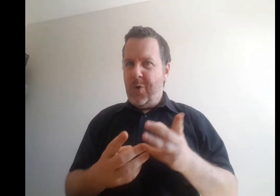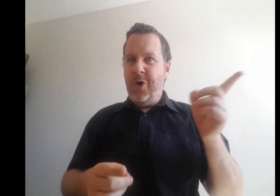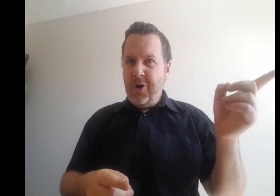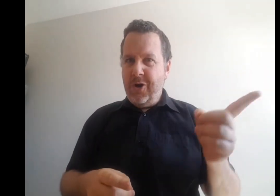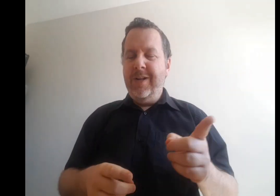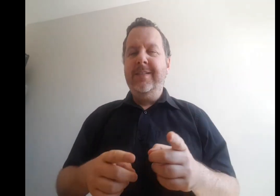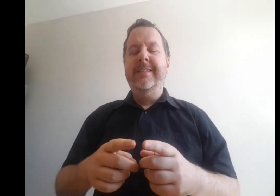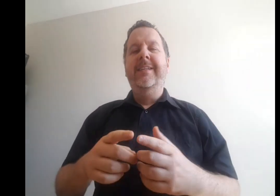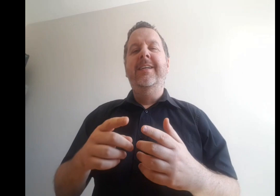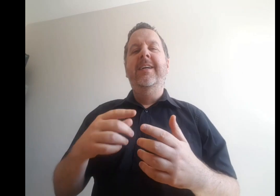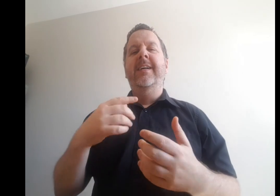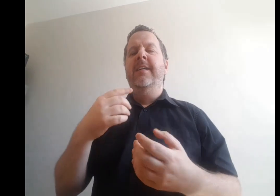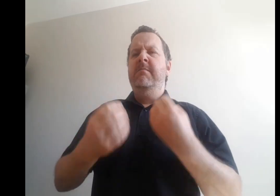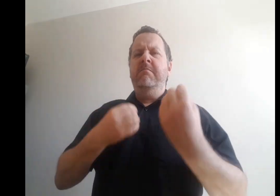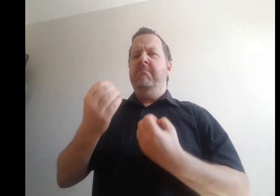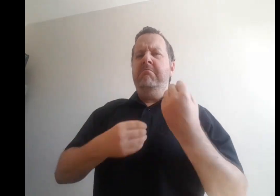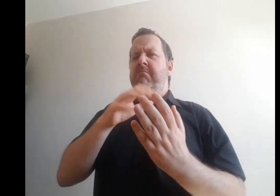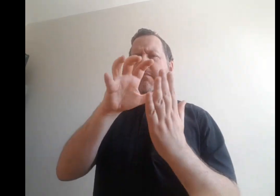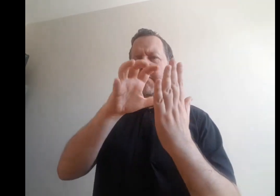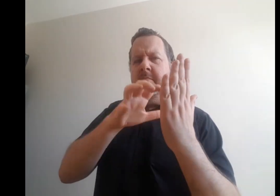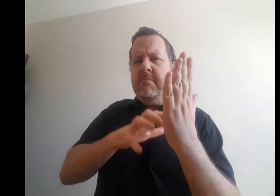He then makes it very clear that -